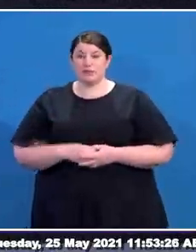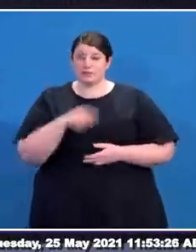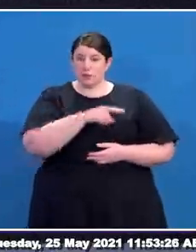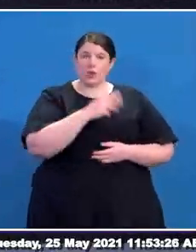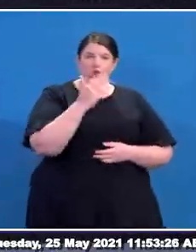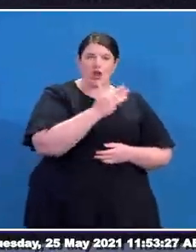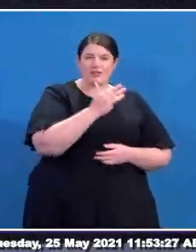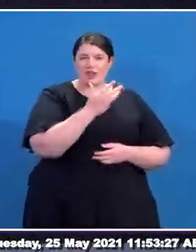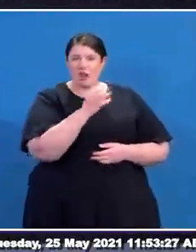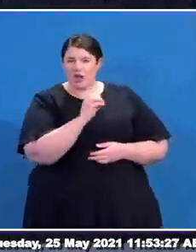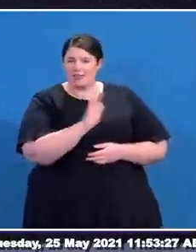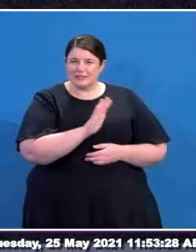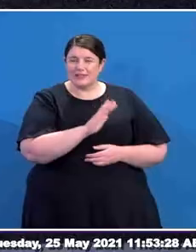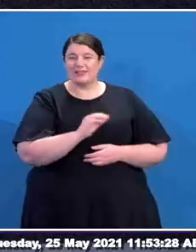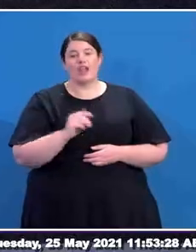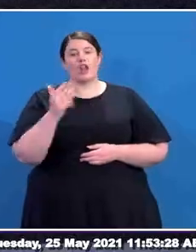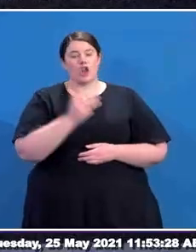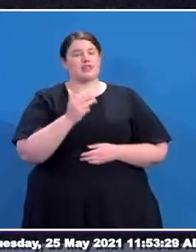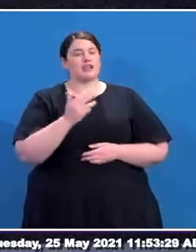Yeah, 1995. So,